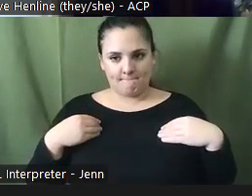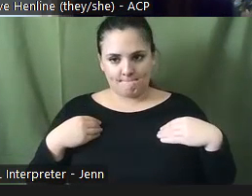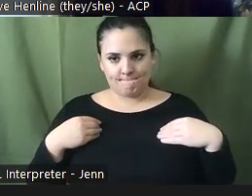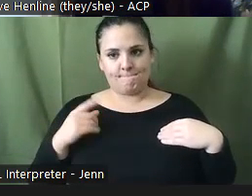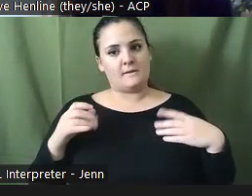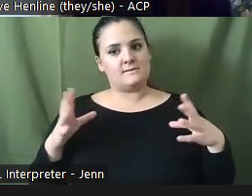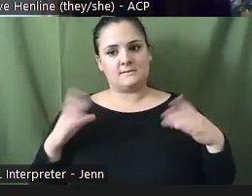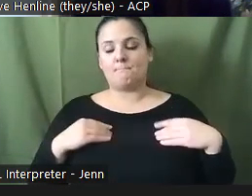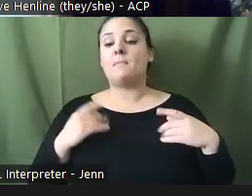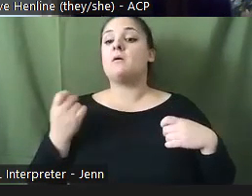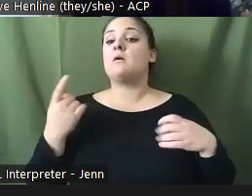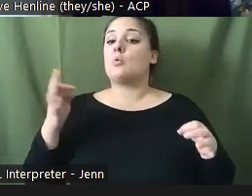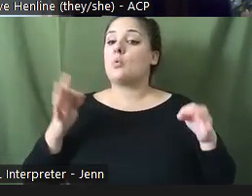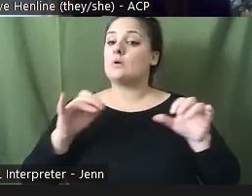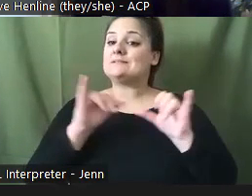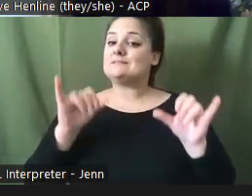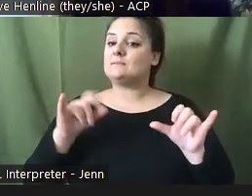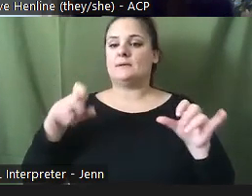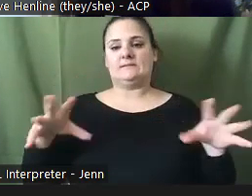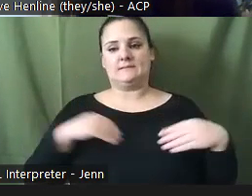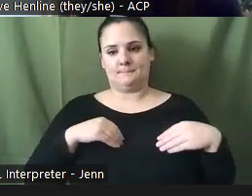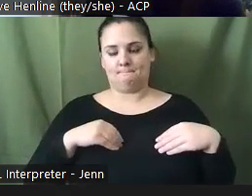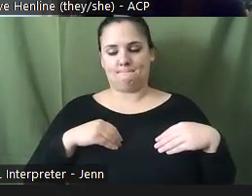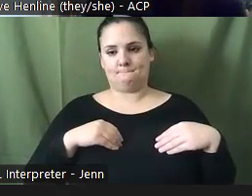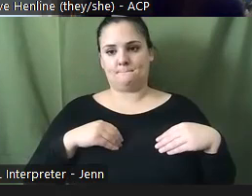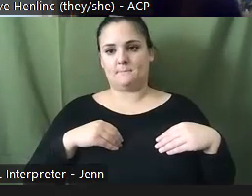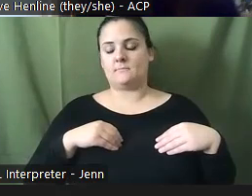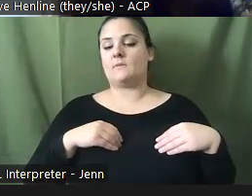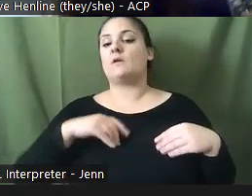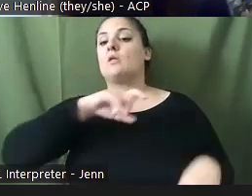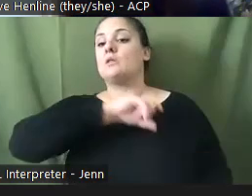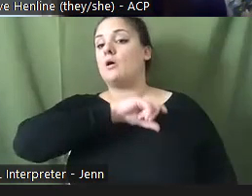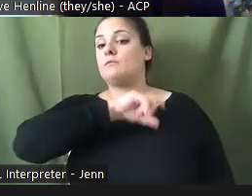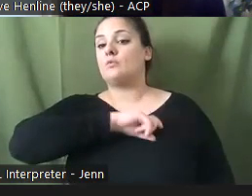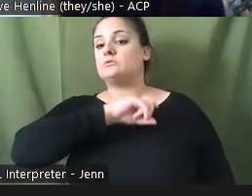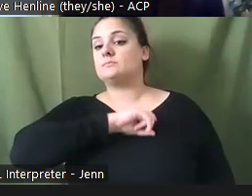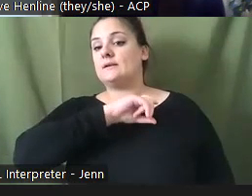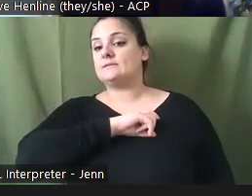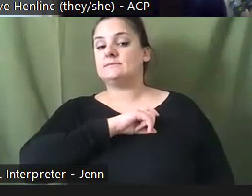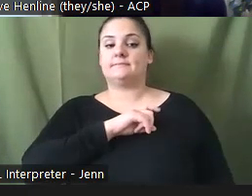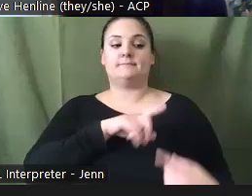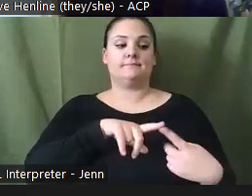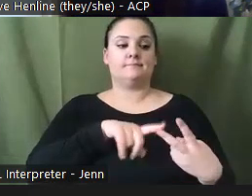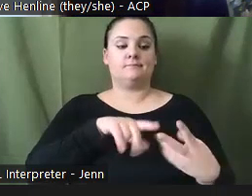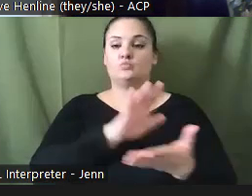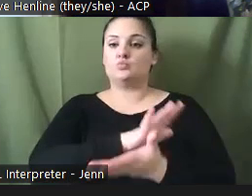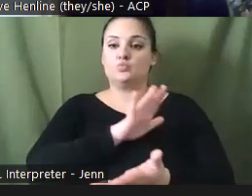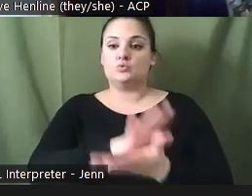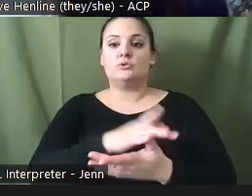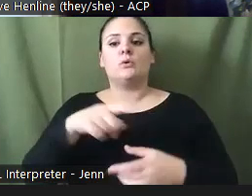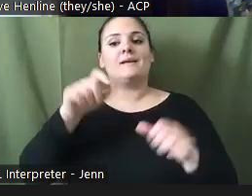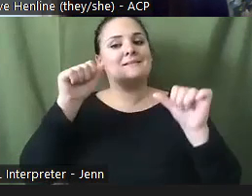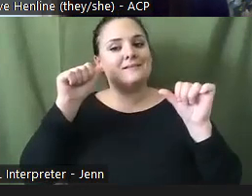your legal substitute address, law enforcement, schools - you can enroll a child into a school